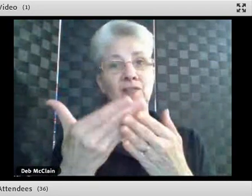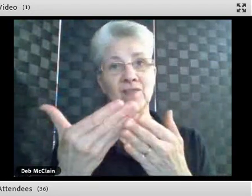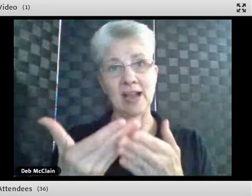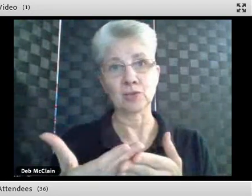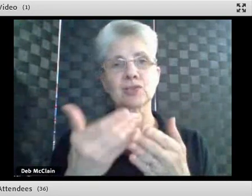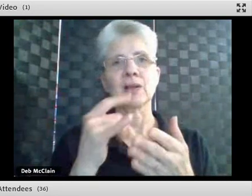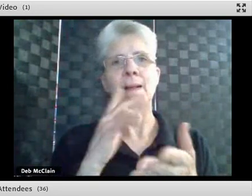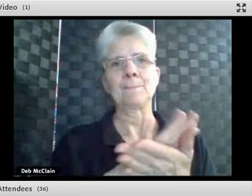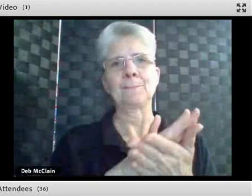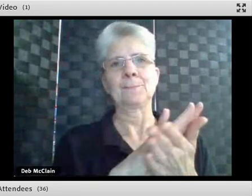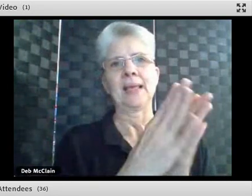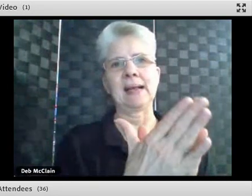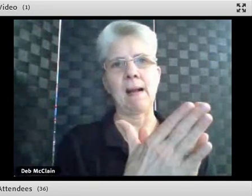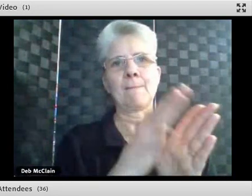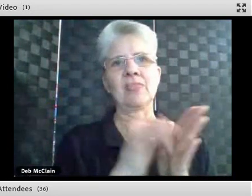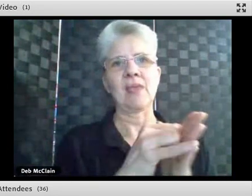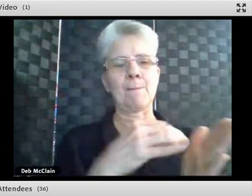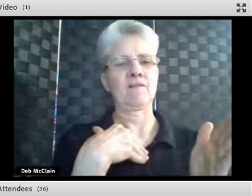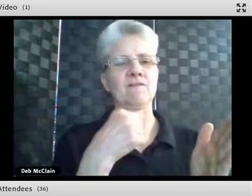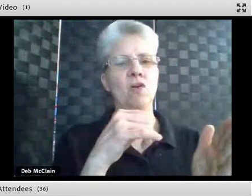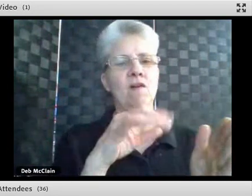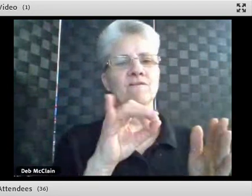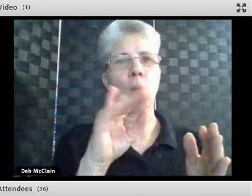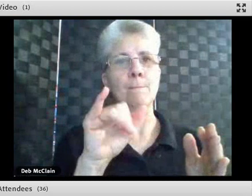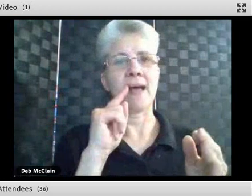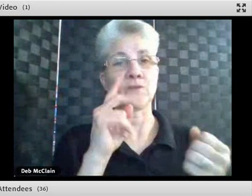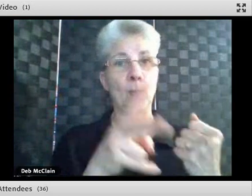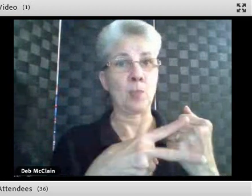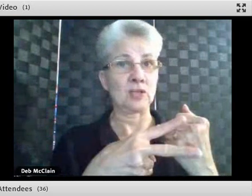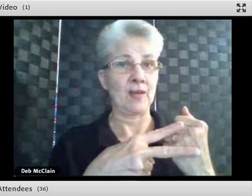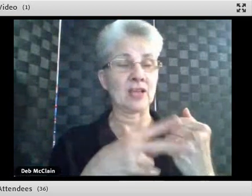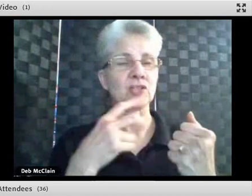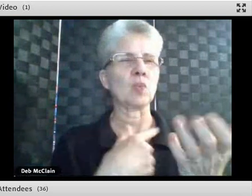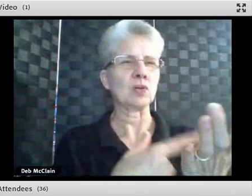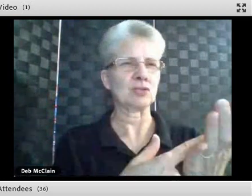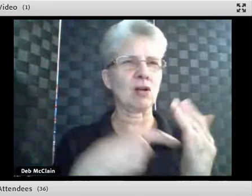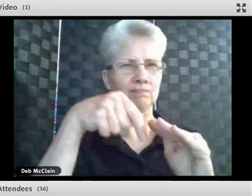it has become that preferred format for preservation. And we'll talk a little bit more about that